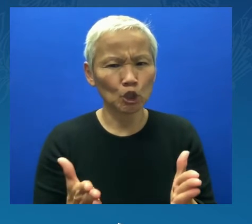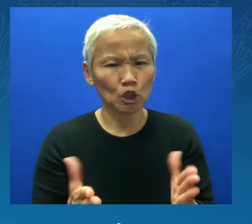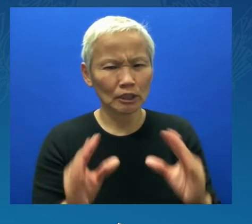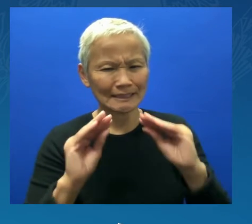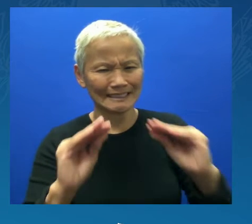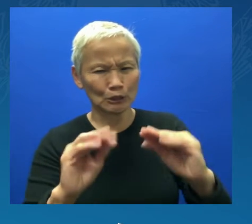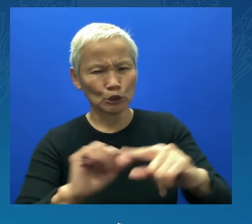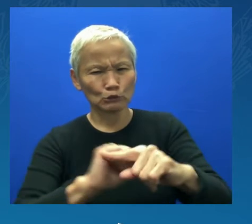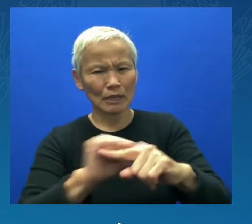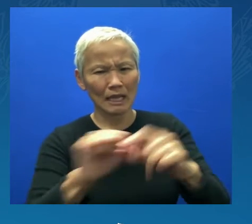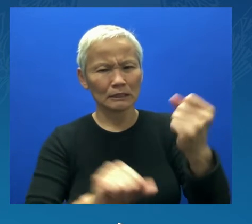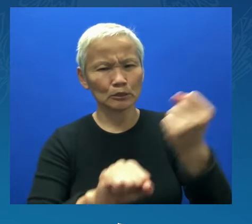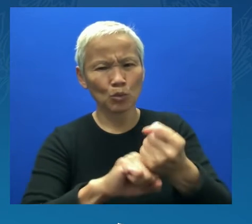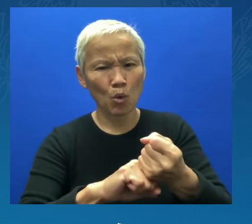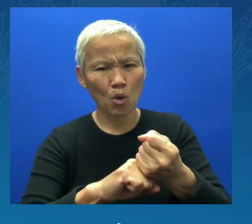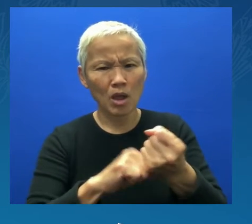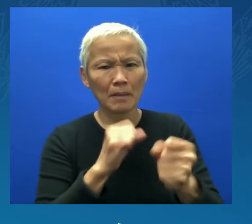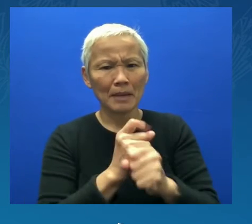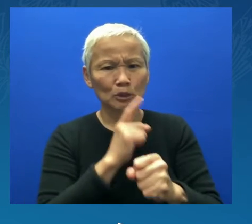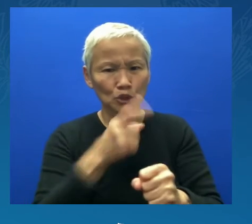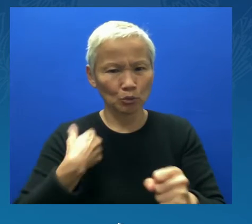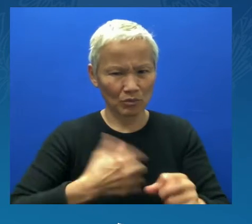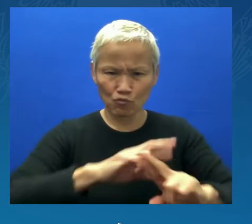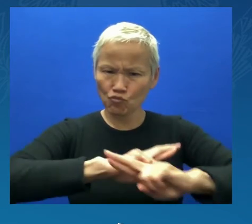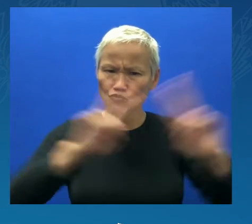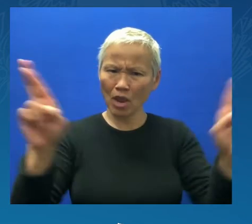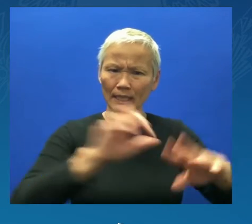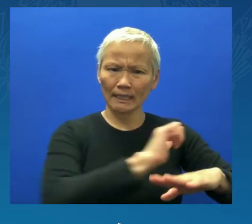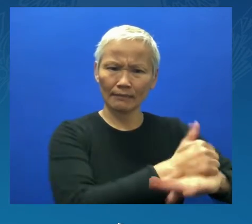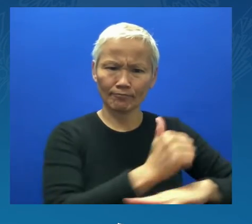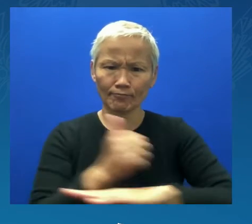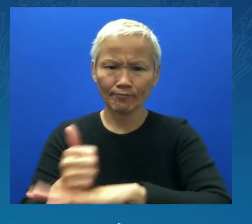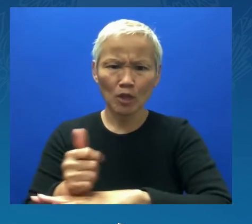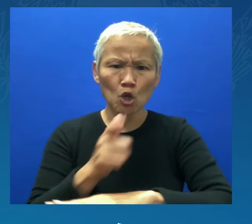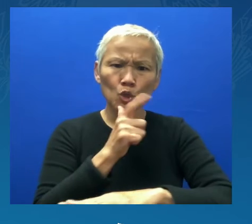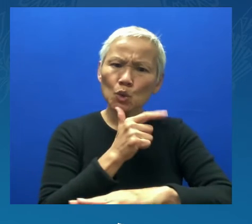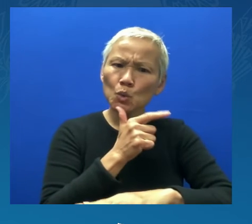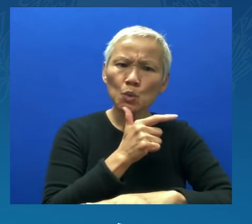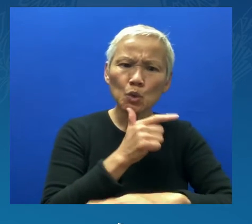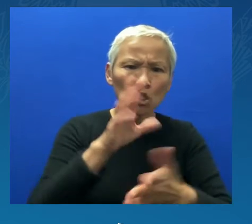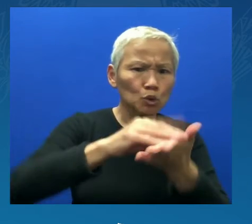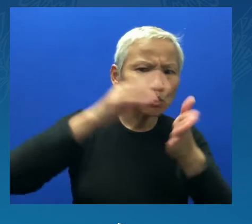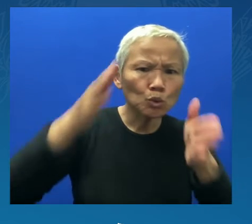That's a super important mission for us at the University of New Mexico, but we're really worried about that.